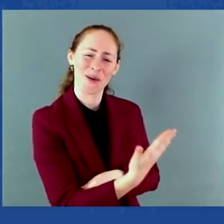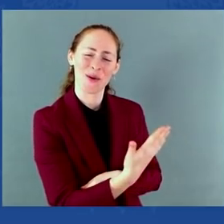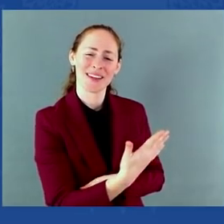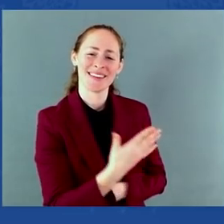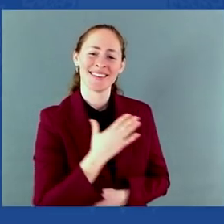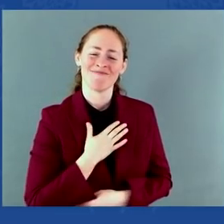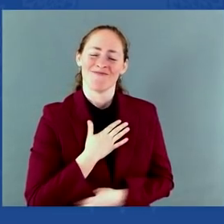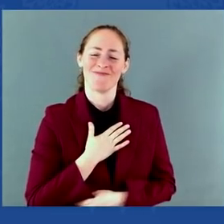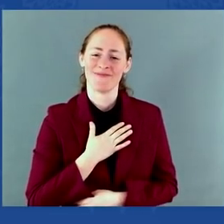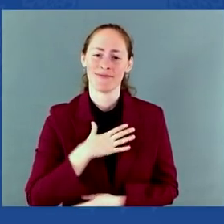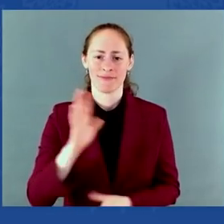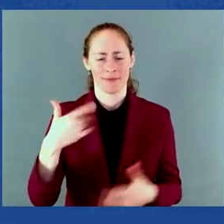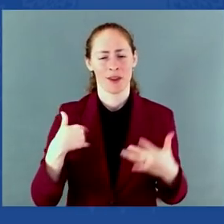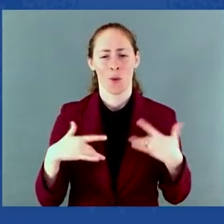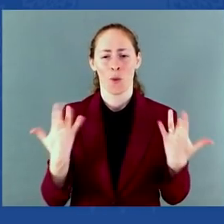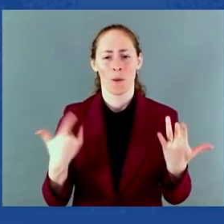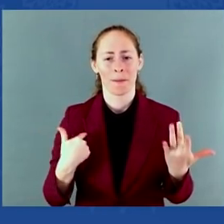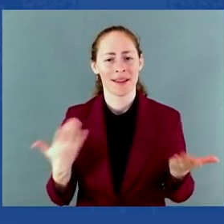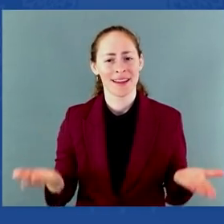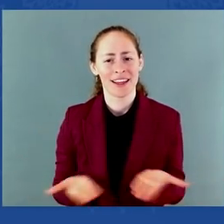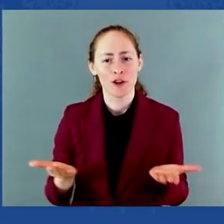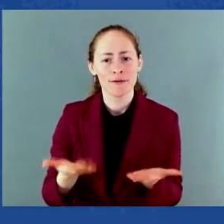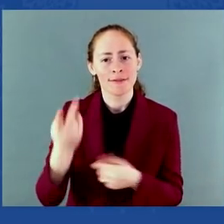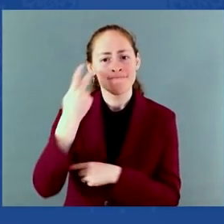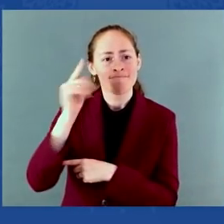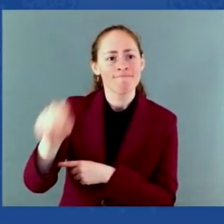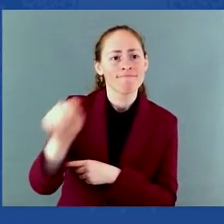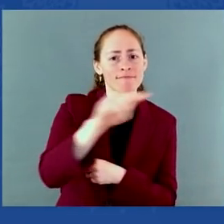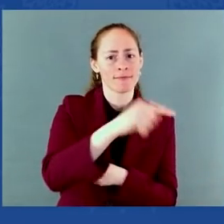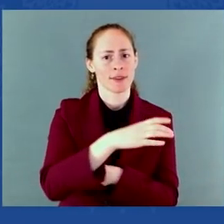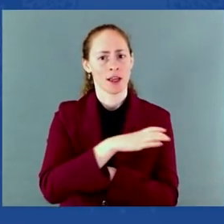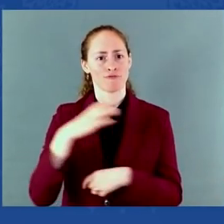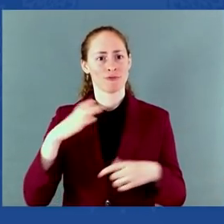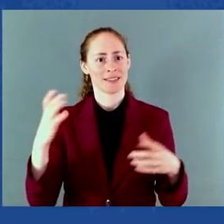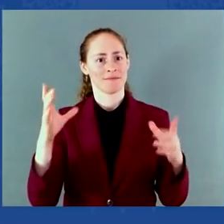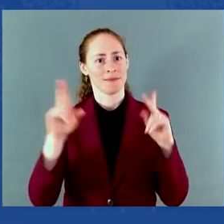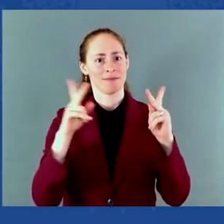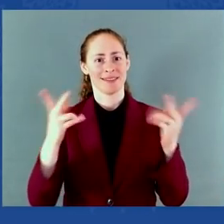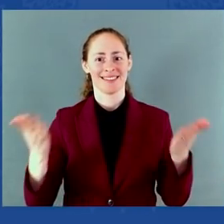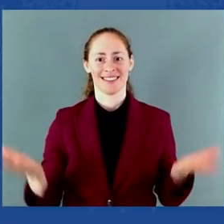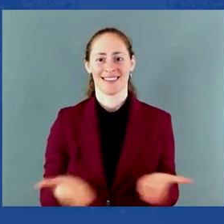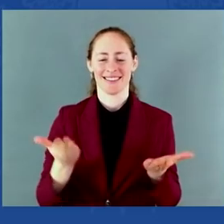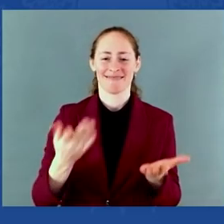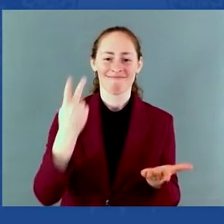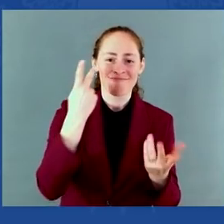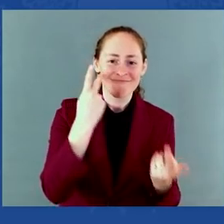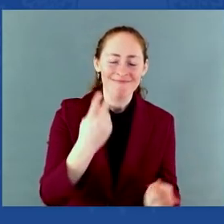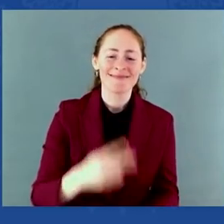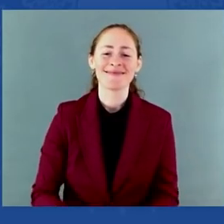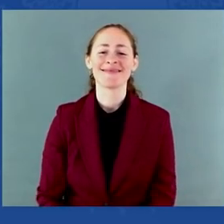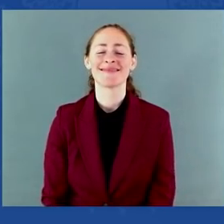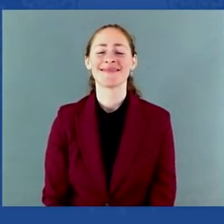with members of Congress here: Maggie Hassan, Senator Jeanne Shaheen, Representative Amy Kuster --